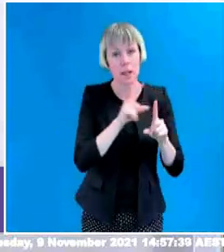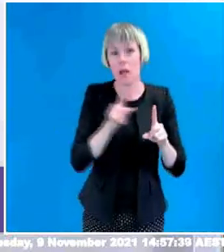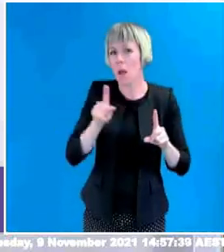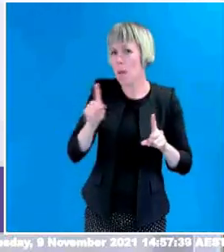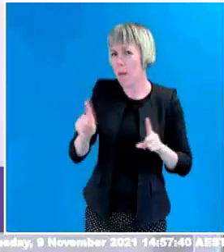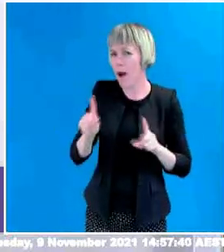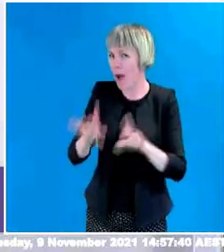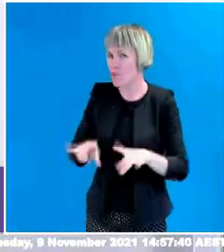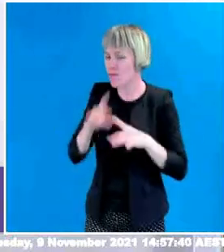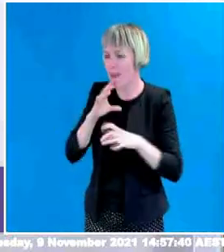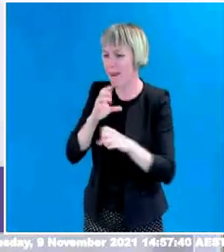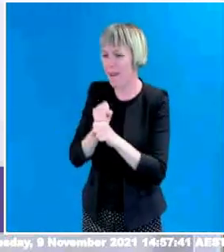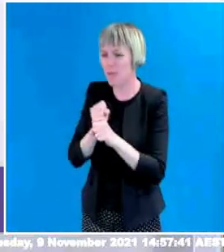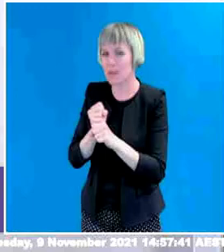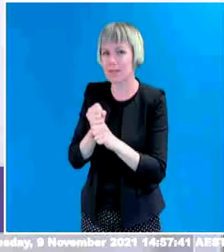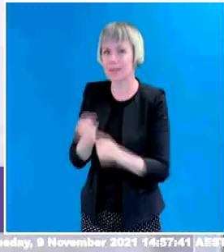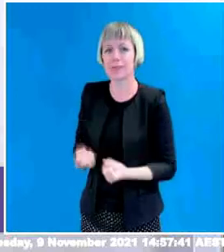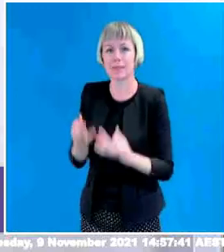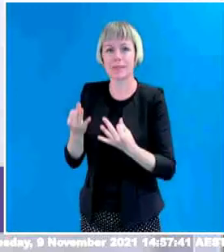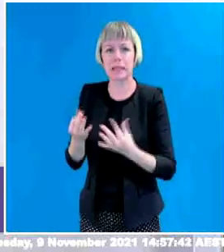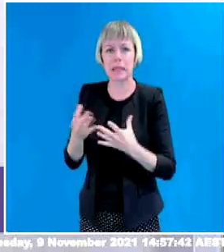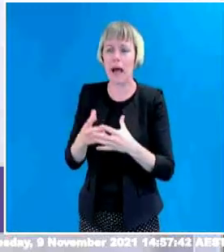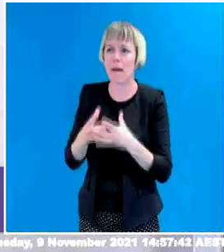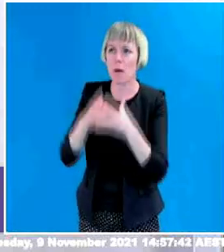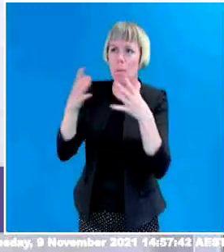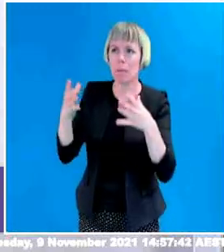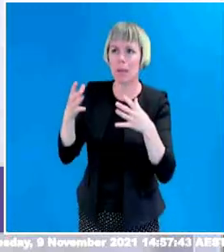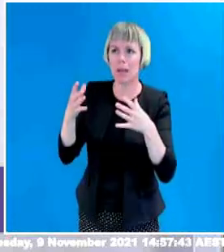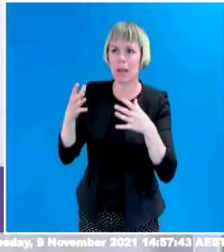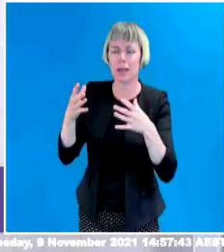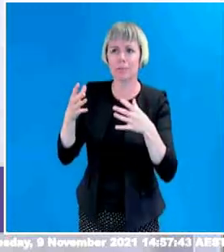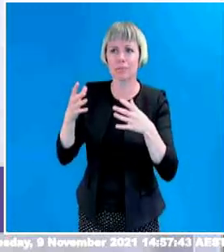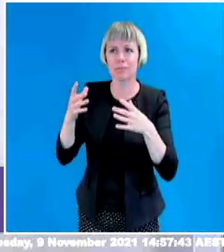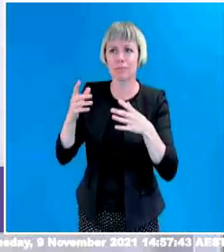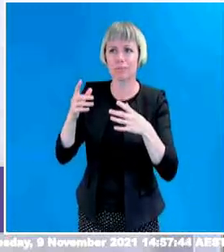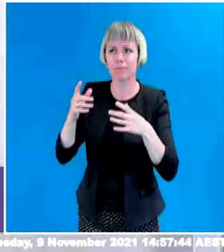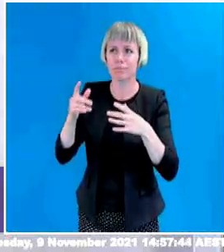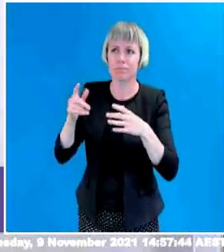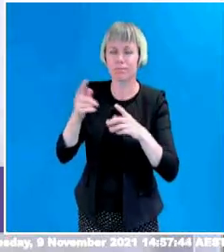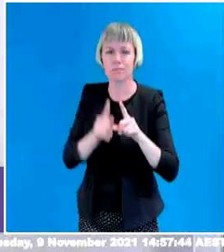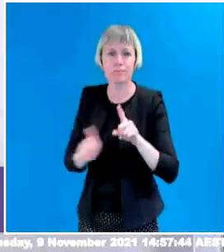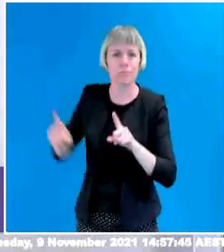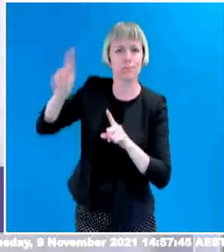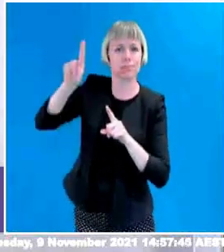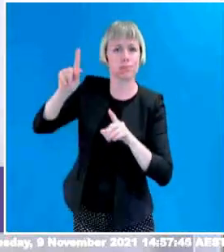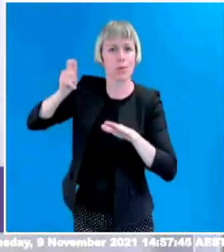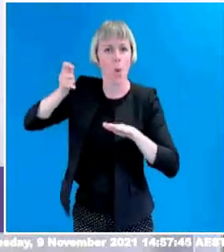I want to understand the relevance of this concept which is applicable to